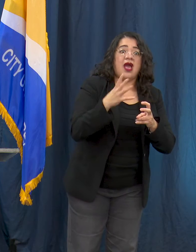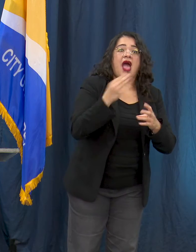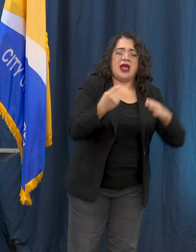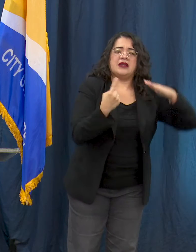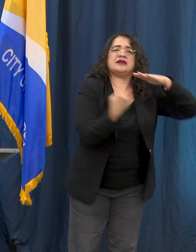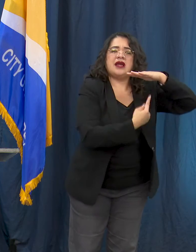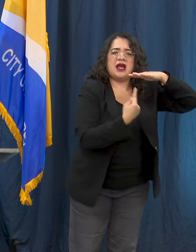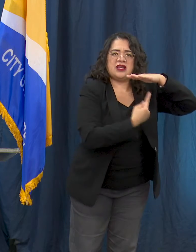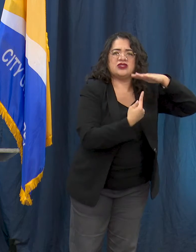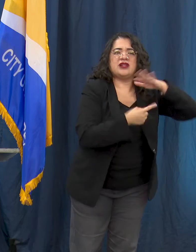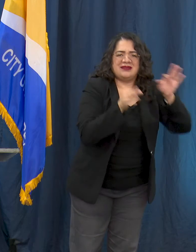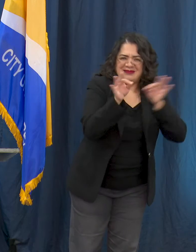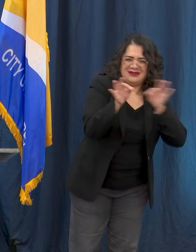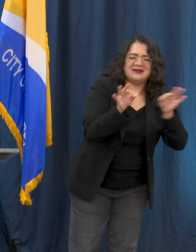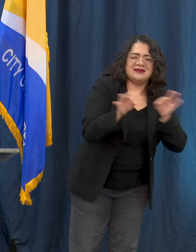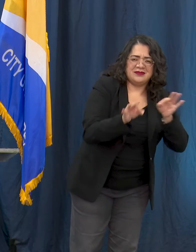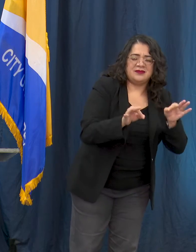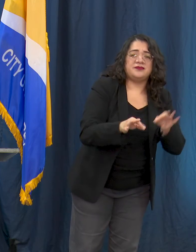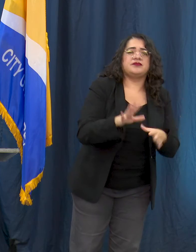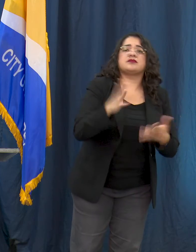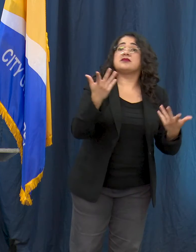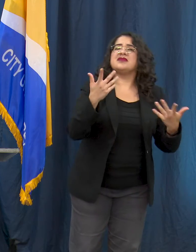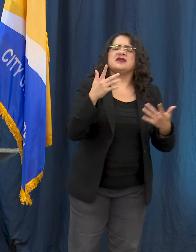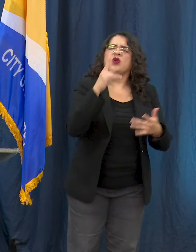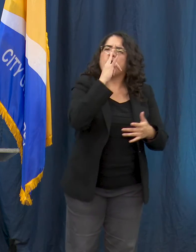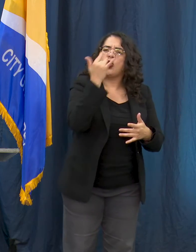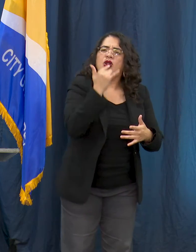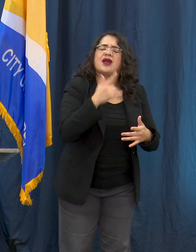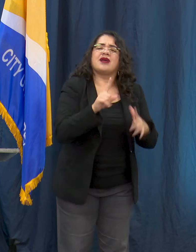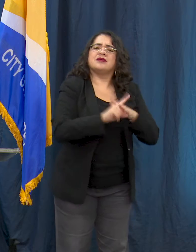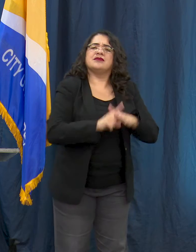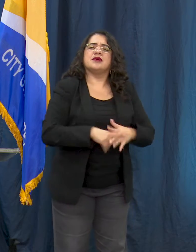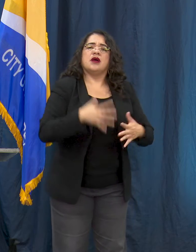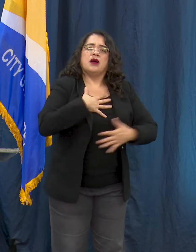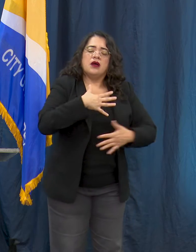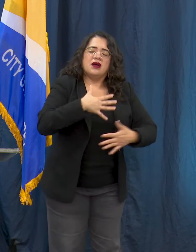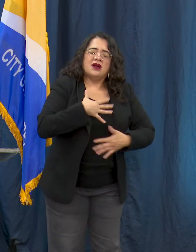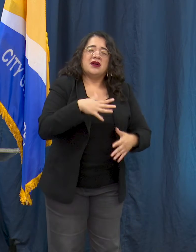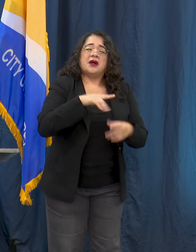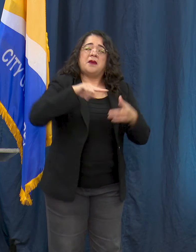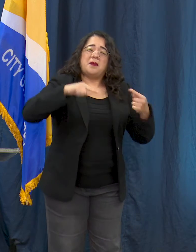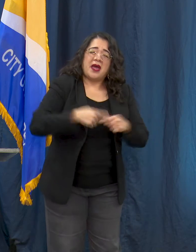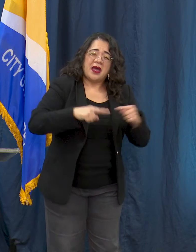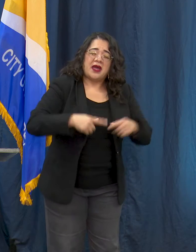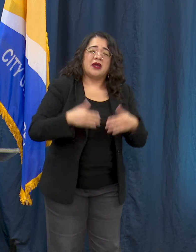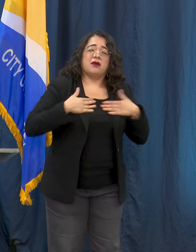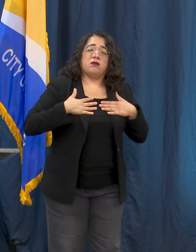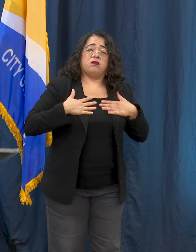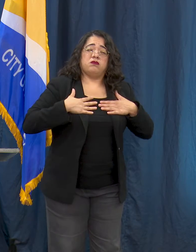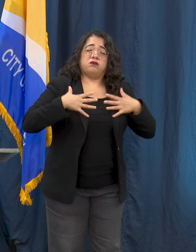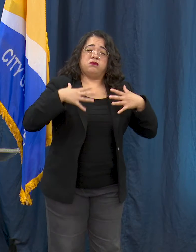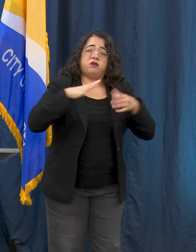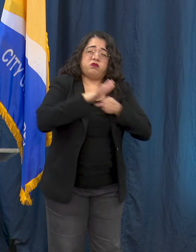severe. Severe symptoms include: trouble breathing, persistent pain or pressure in the chest, confusion, inability to wake or stay